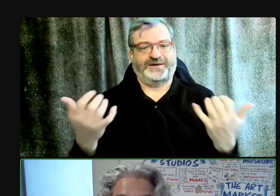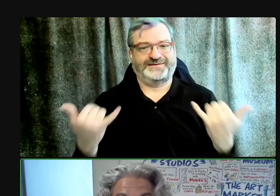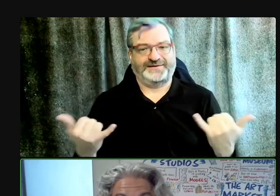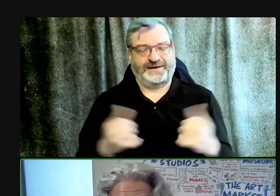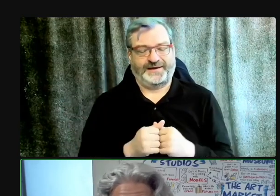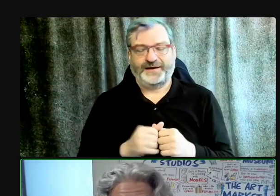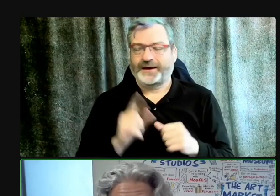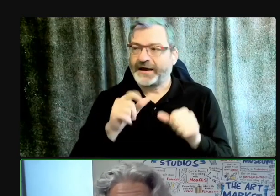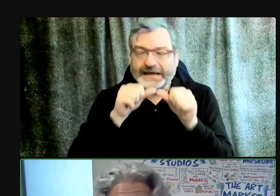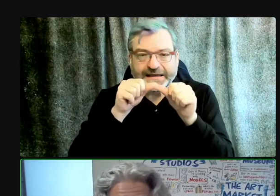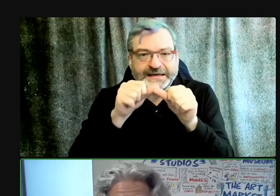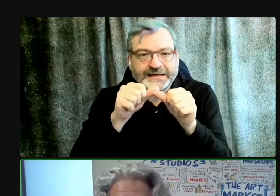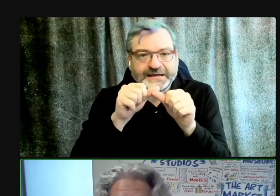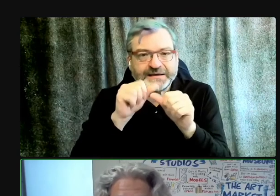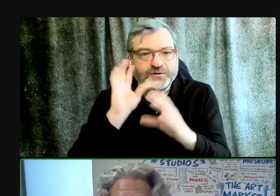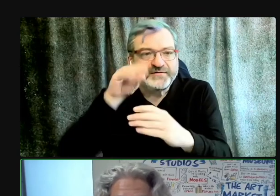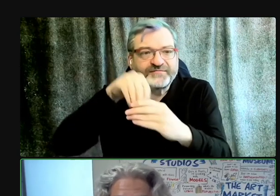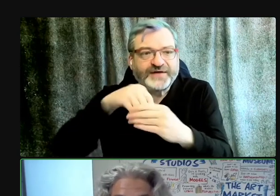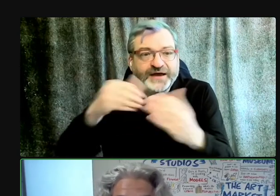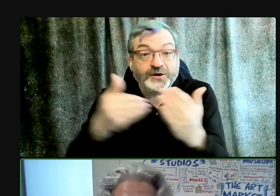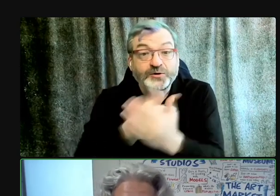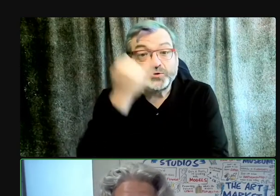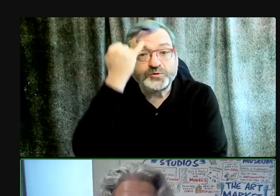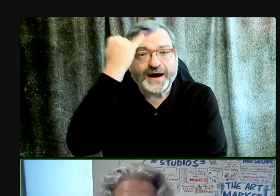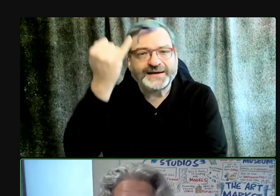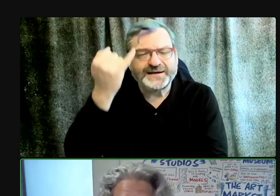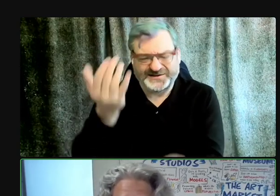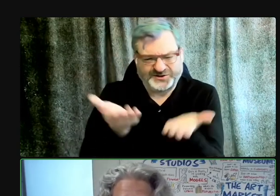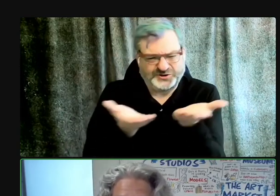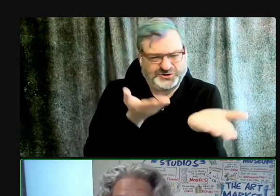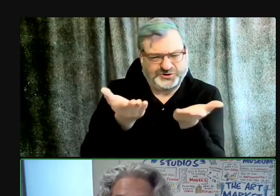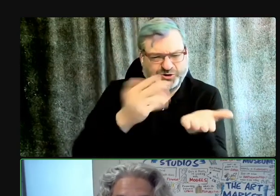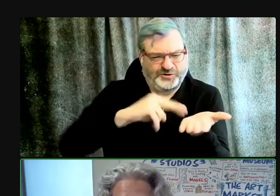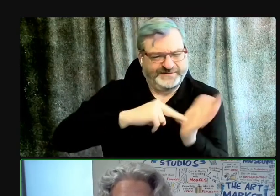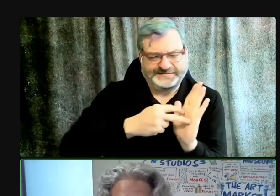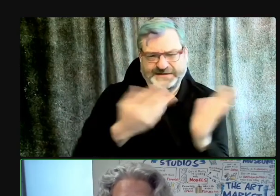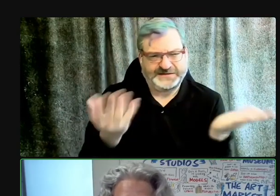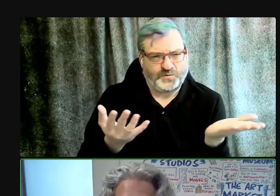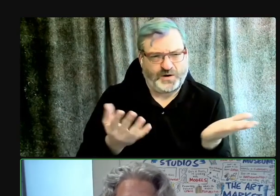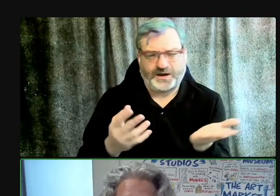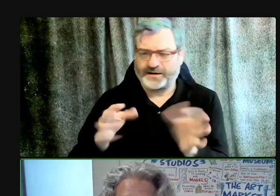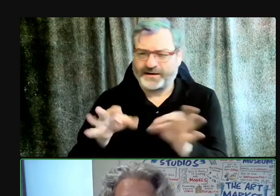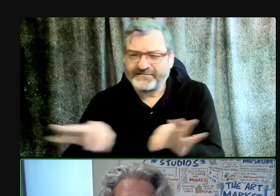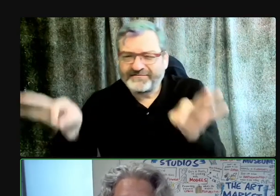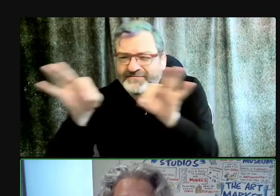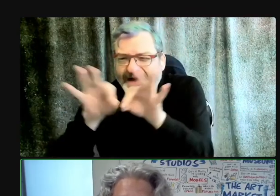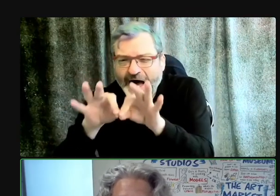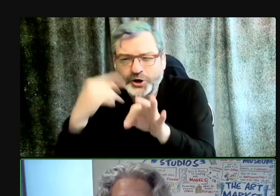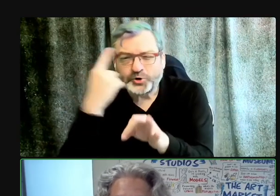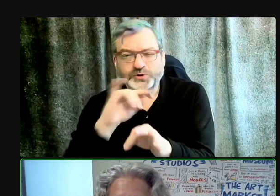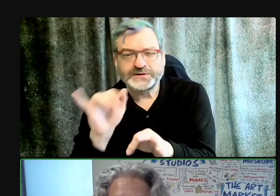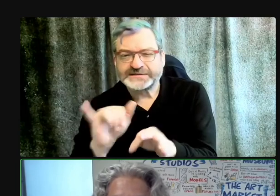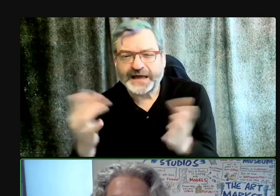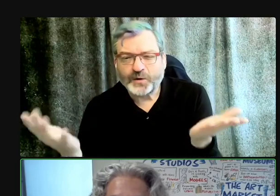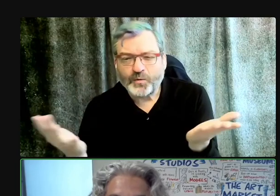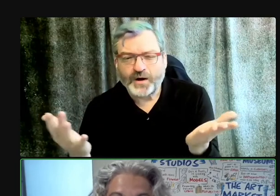of what service looks like, what value looks like, and what impact looks like.